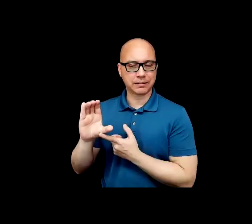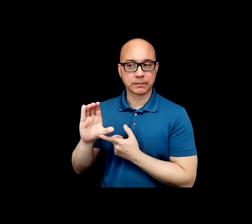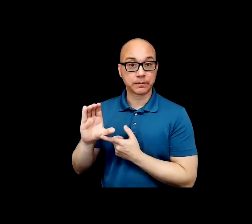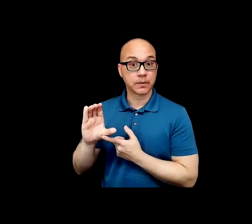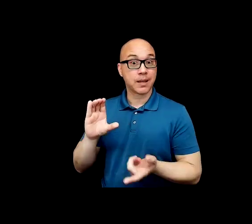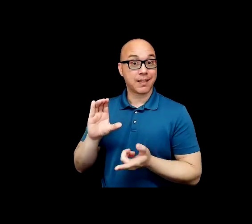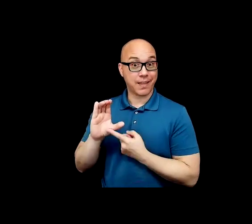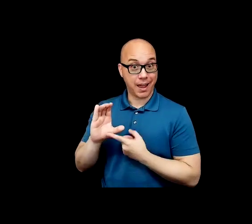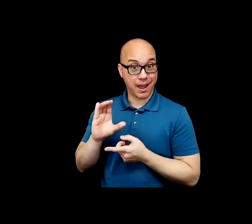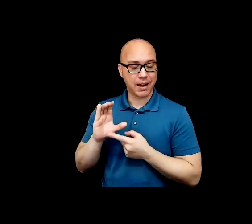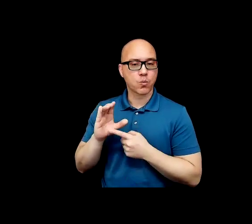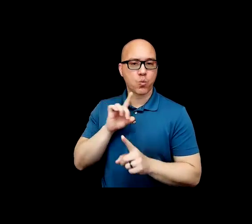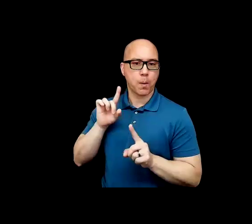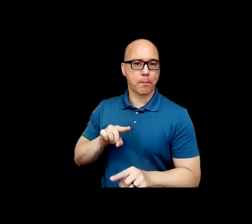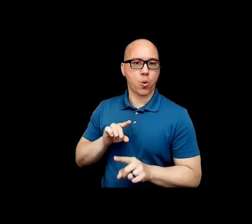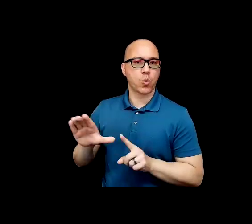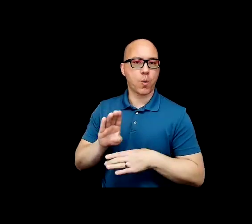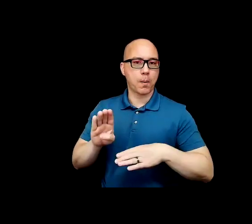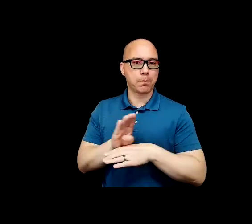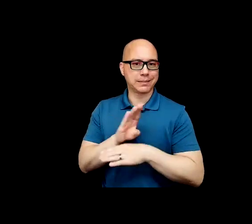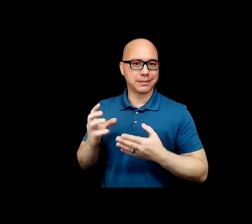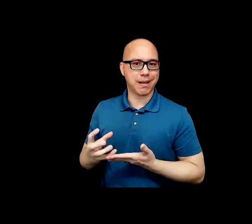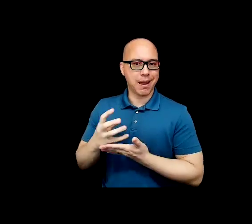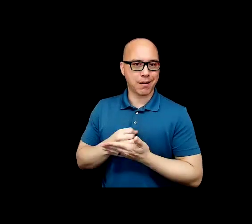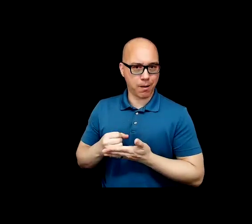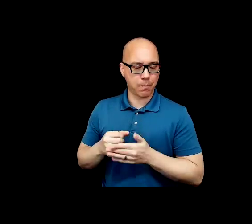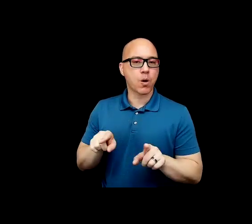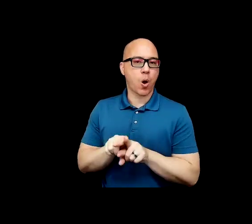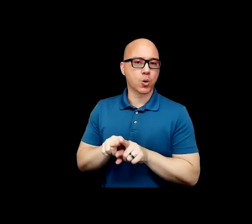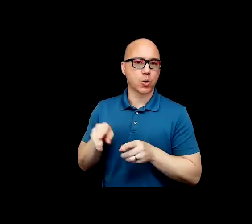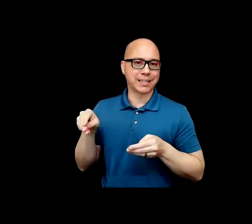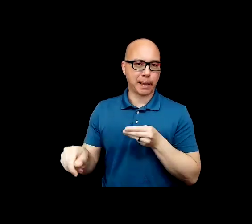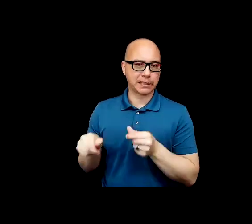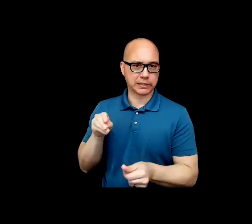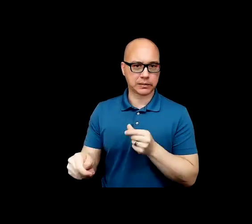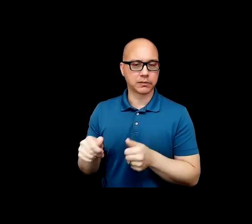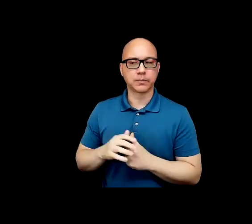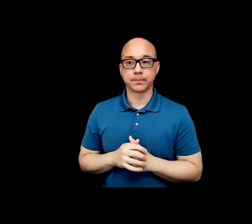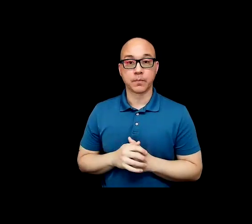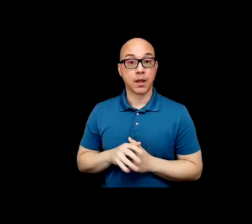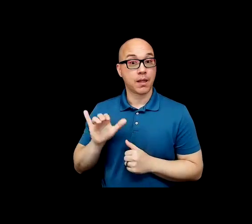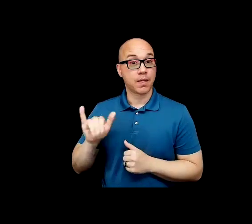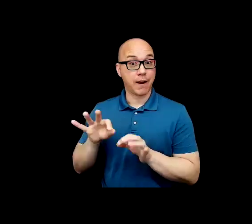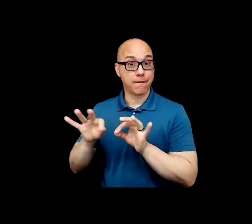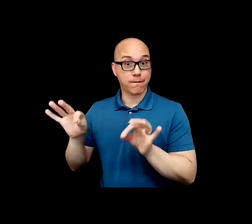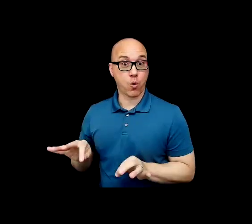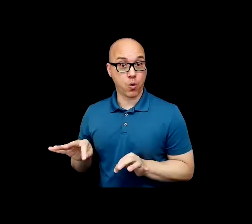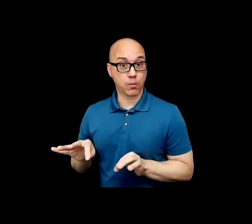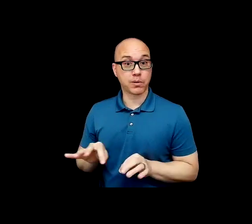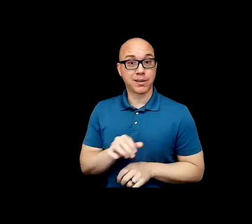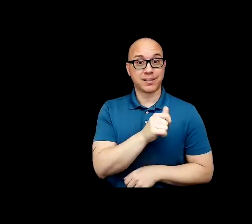your business income and expenses. This form is going to be attached to your Form 1040. You are